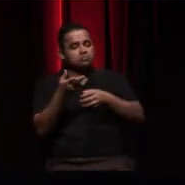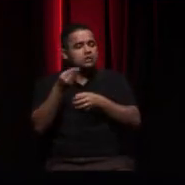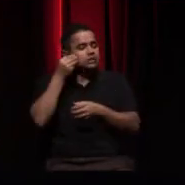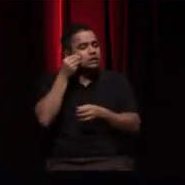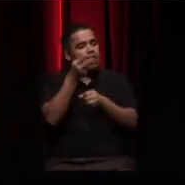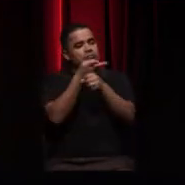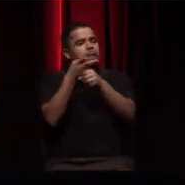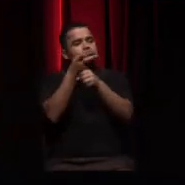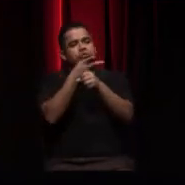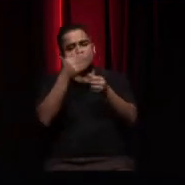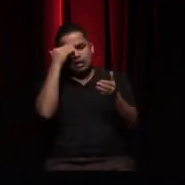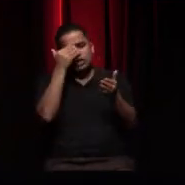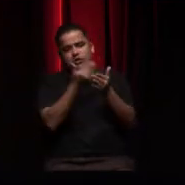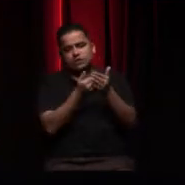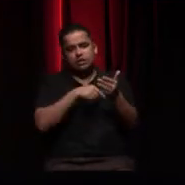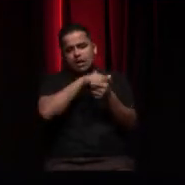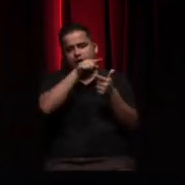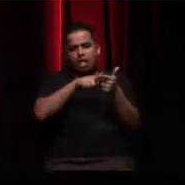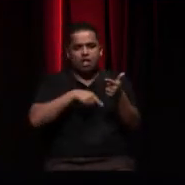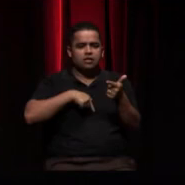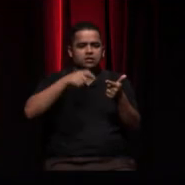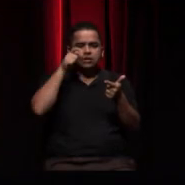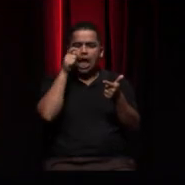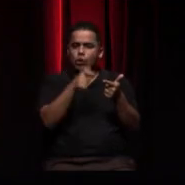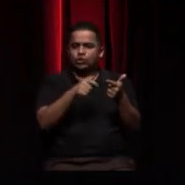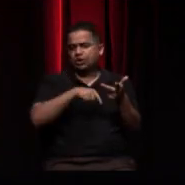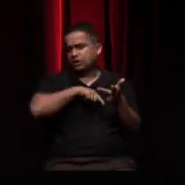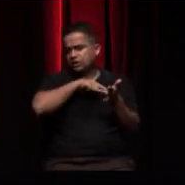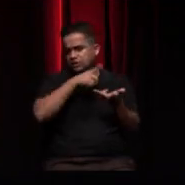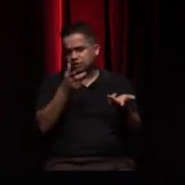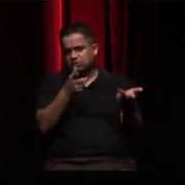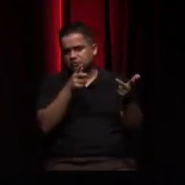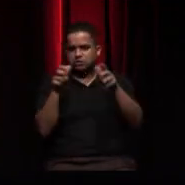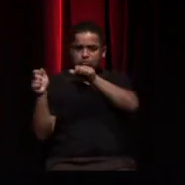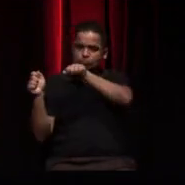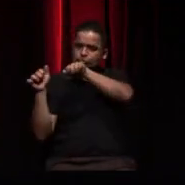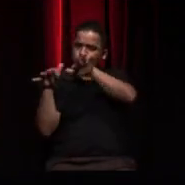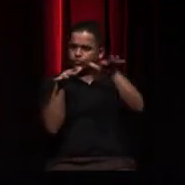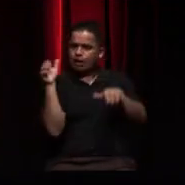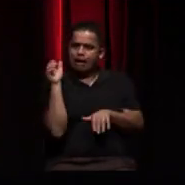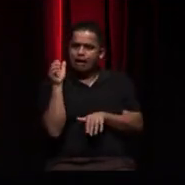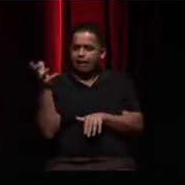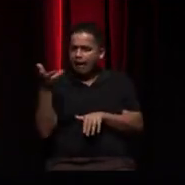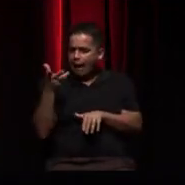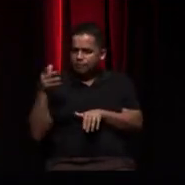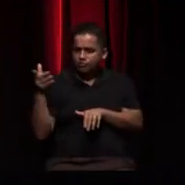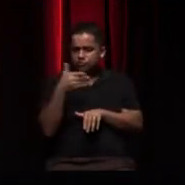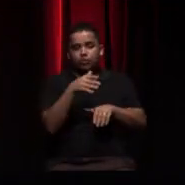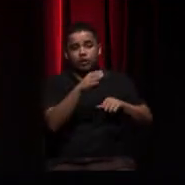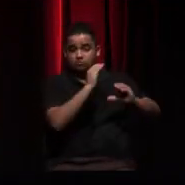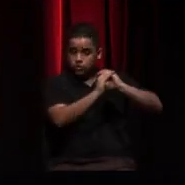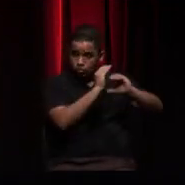if brands seek audience and are quickly migrating to content-based communication,